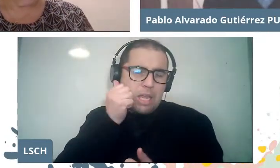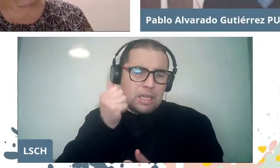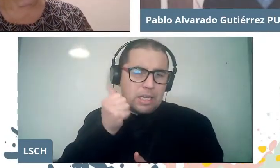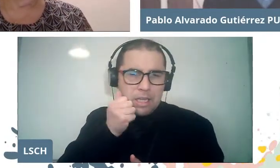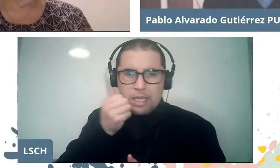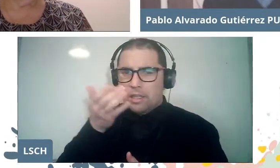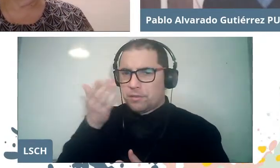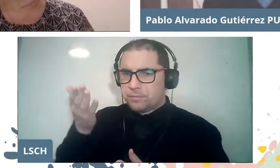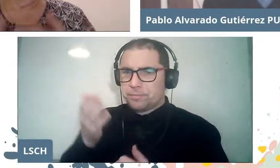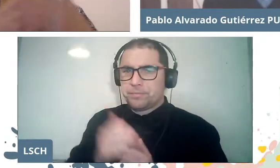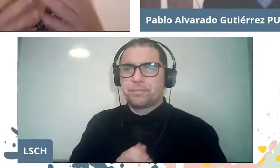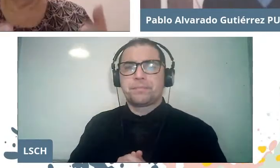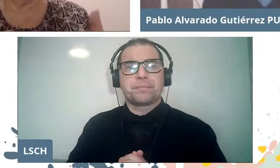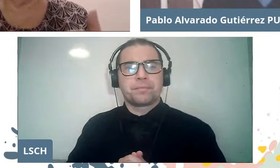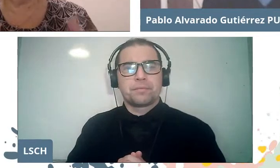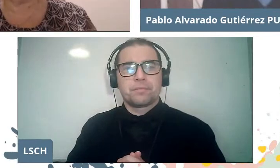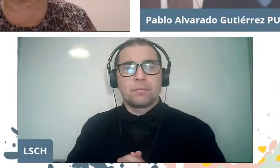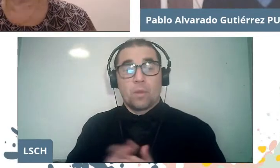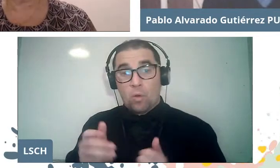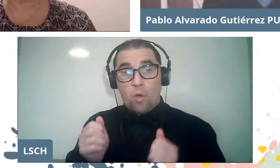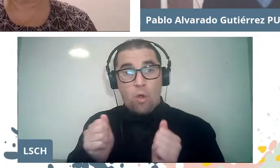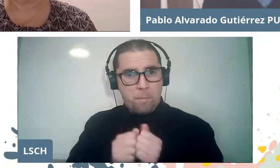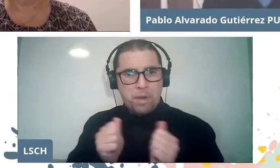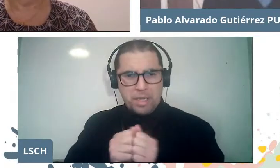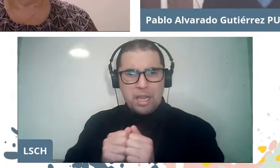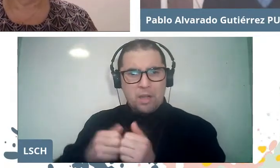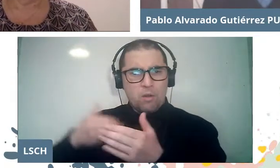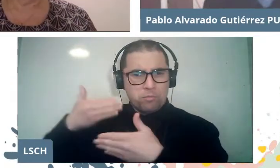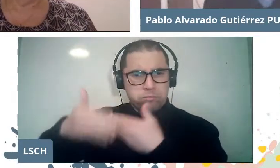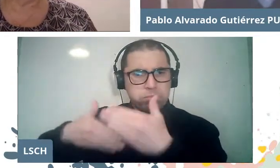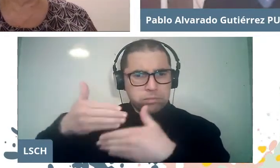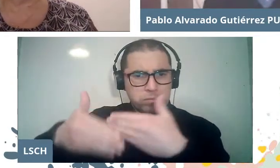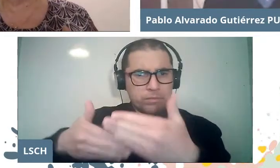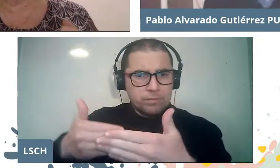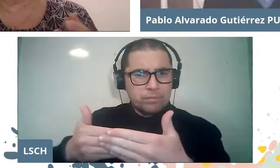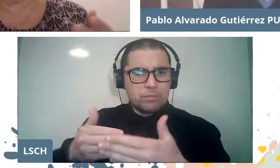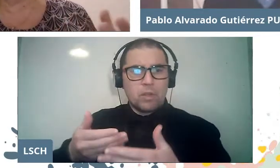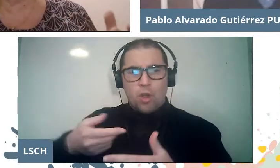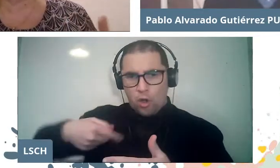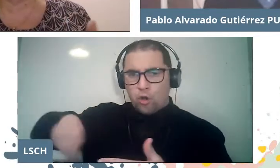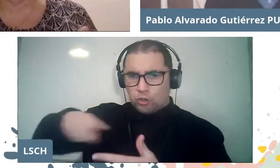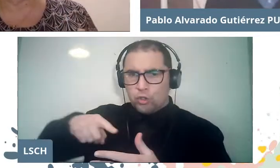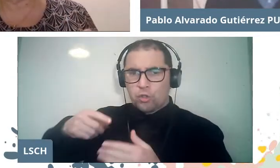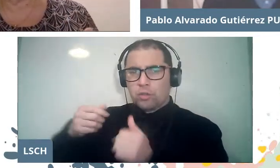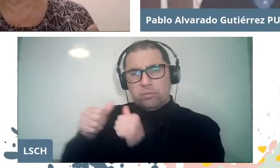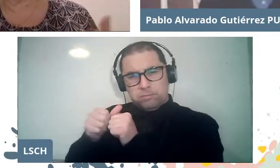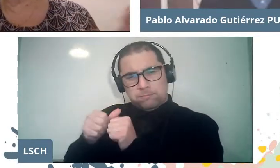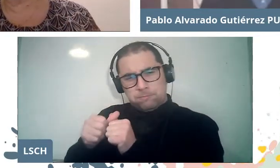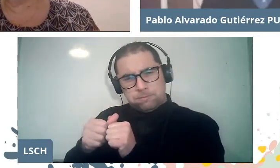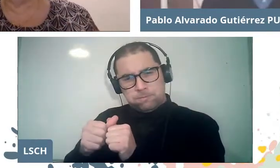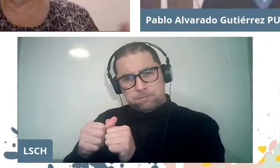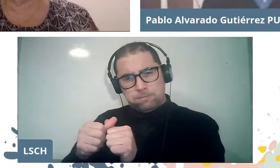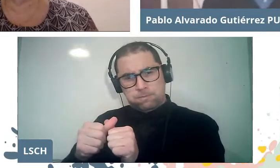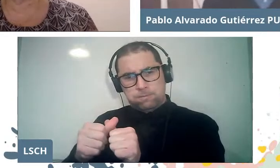a companion on the road with whom we have traveled throughout operas